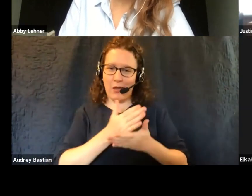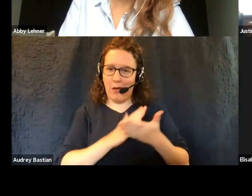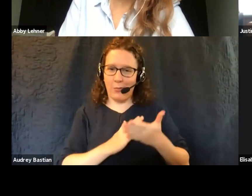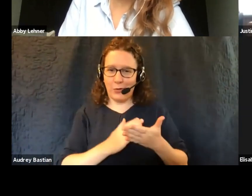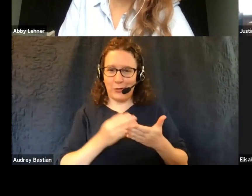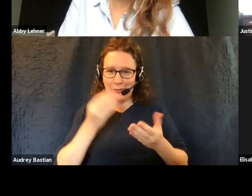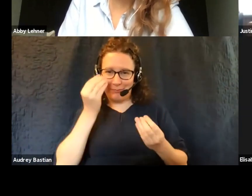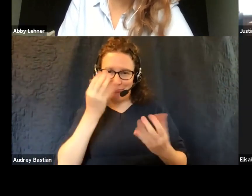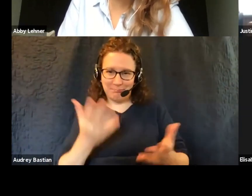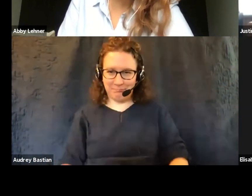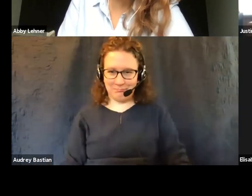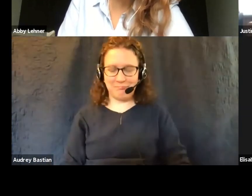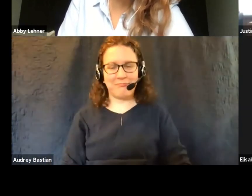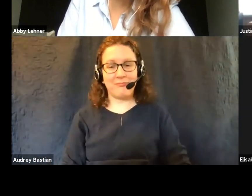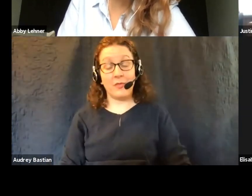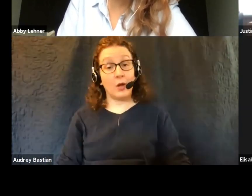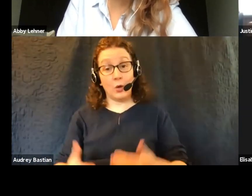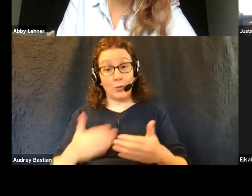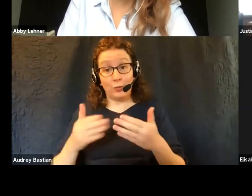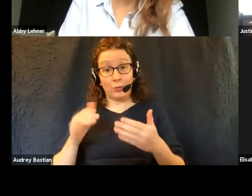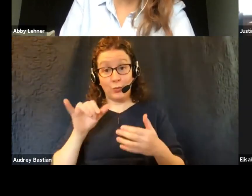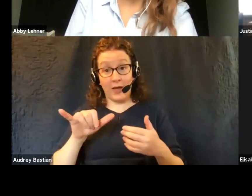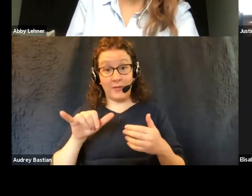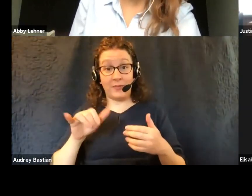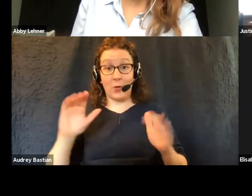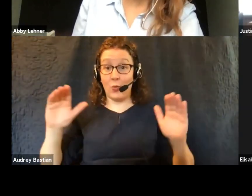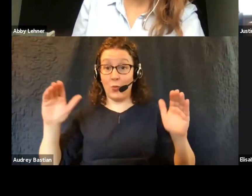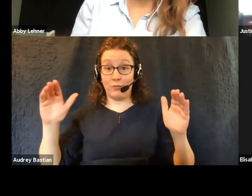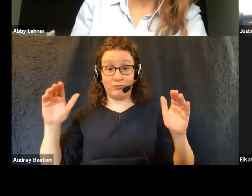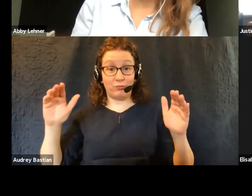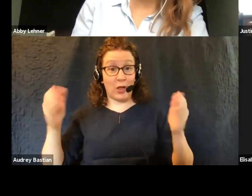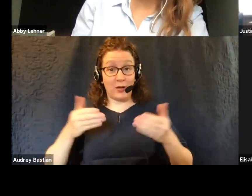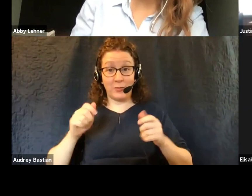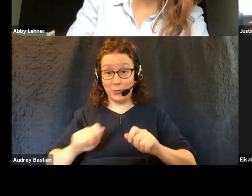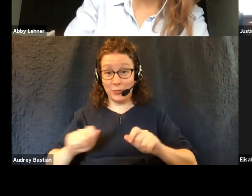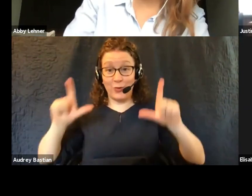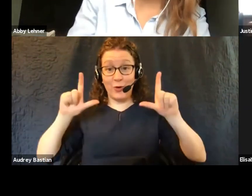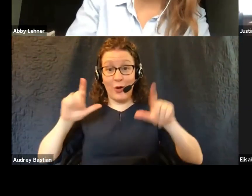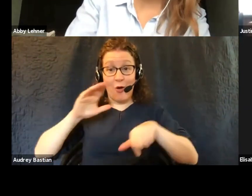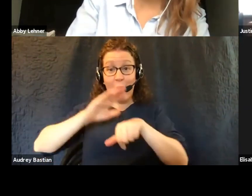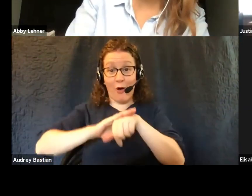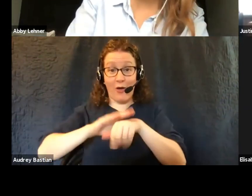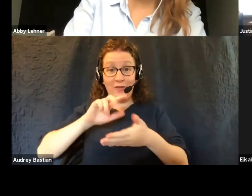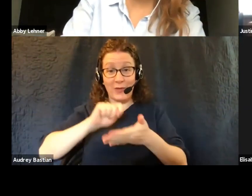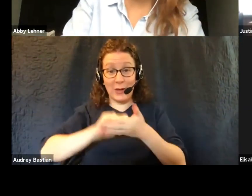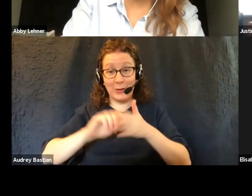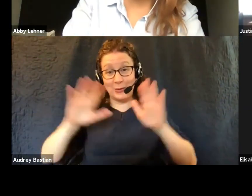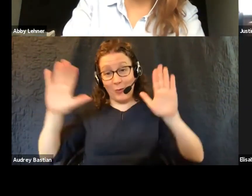So with that, everybody you are welcome to turn on your videos and wave goodbye, goodbye everybody,